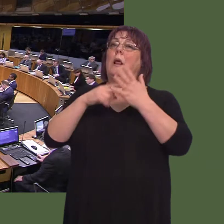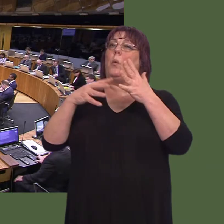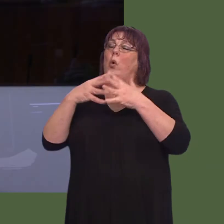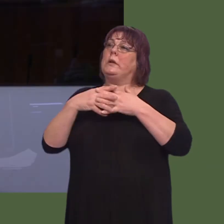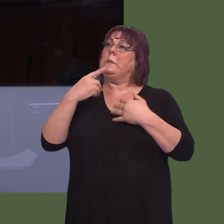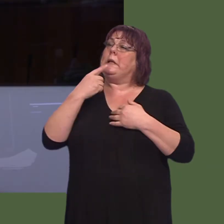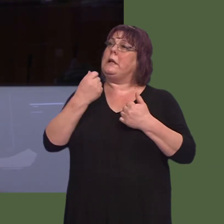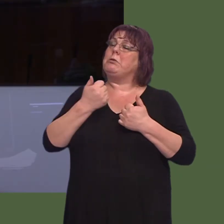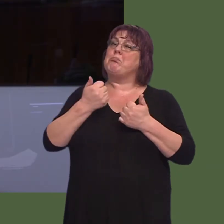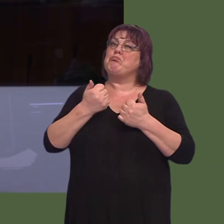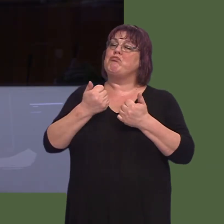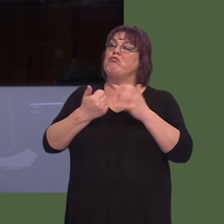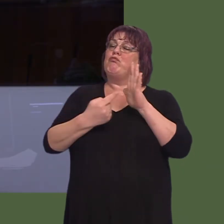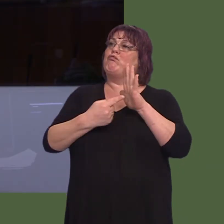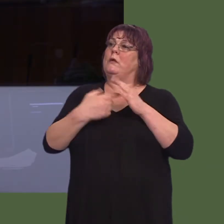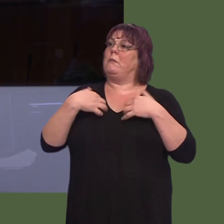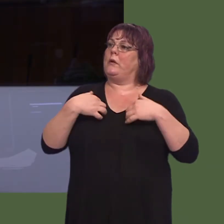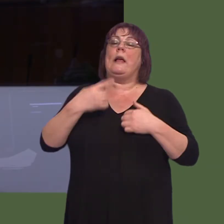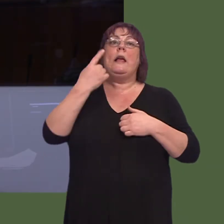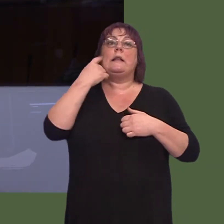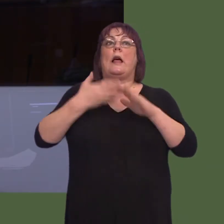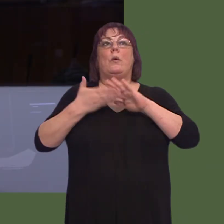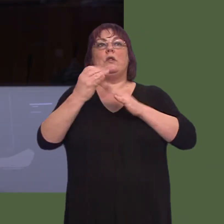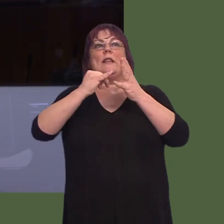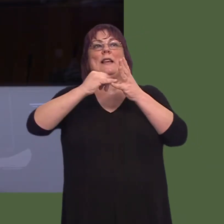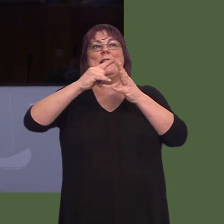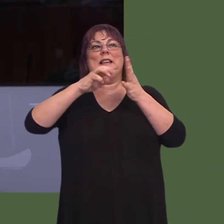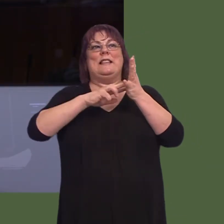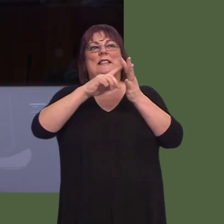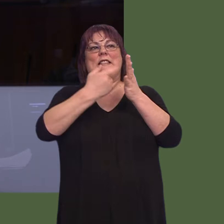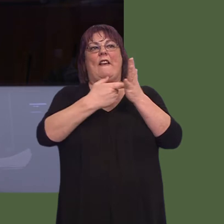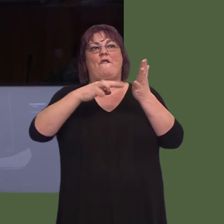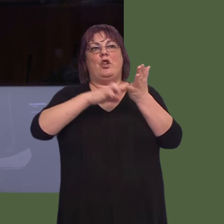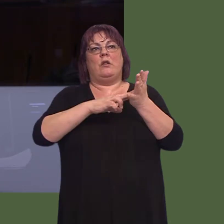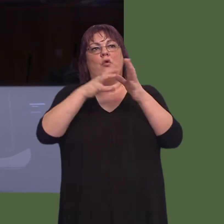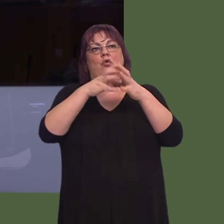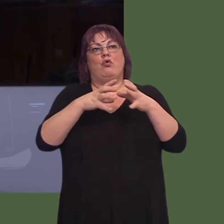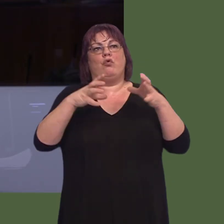with most of your answer there. Yesterday, I attended the Severn growth summit at the Celtic Manor.